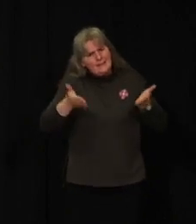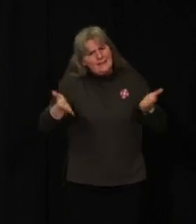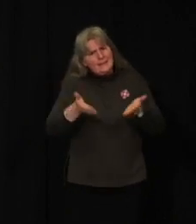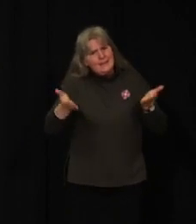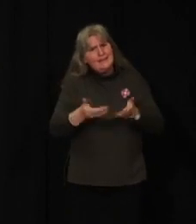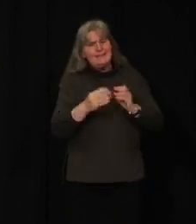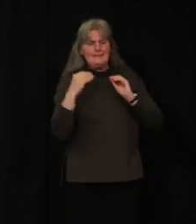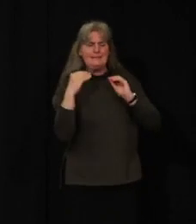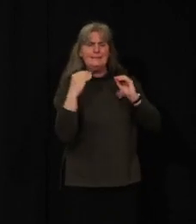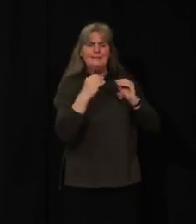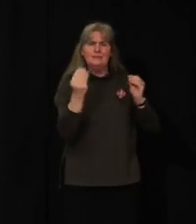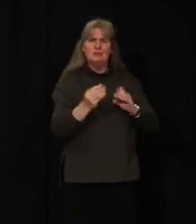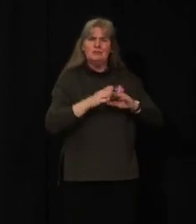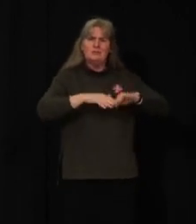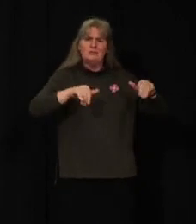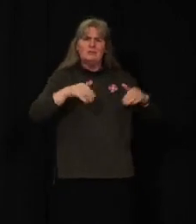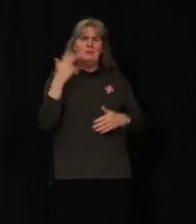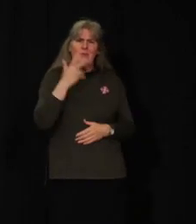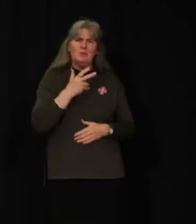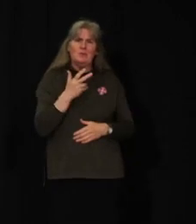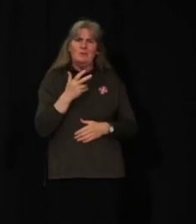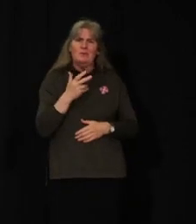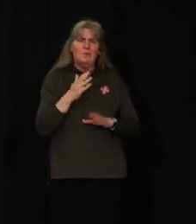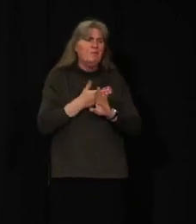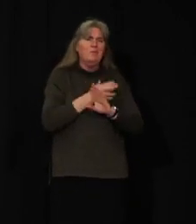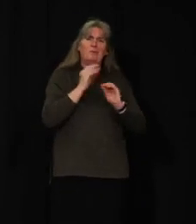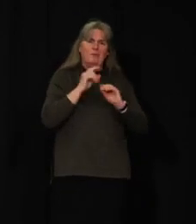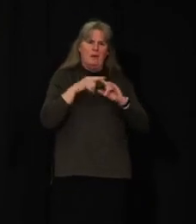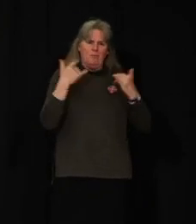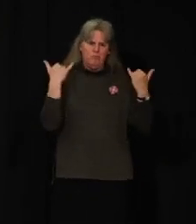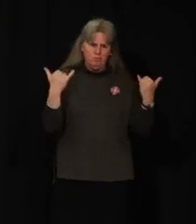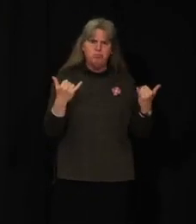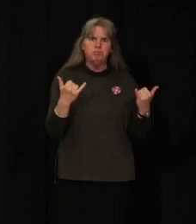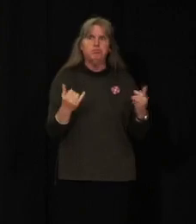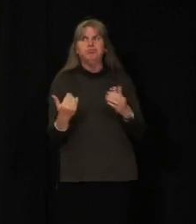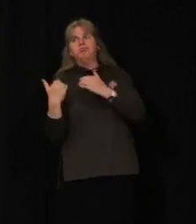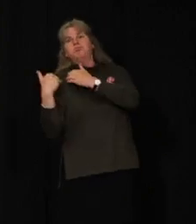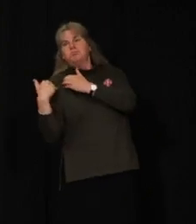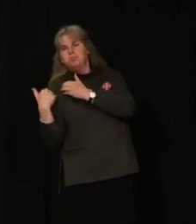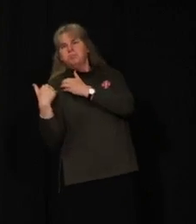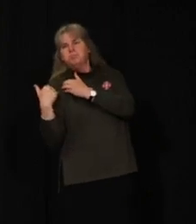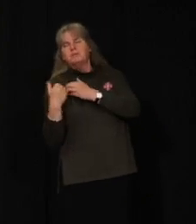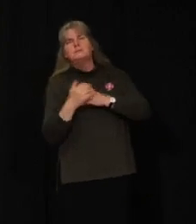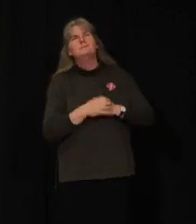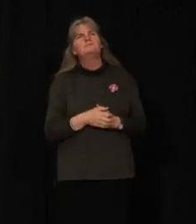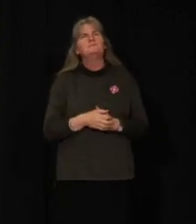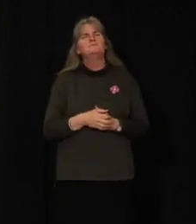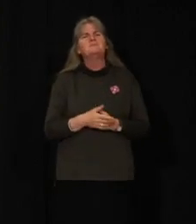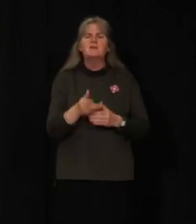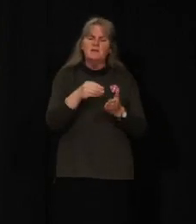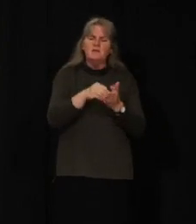home, being an educator more so than in normal situations. Students and families have